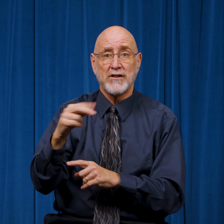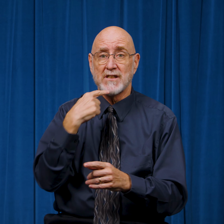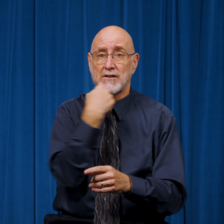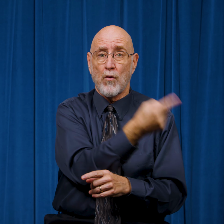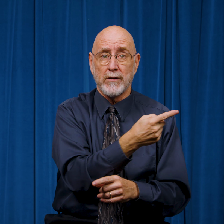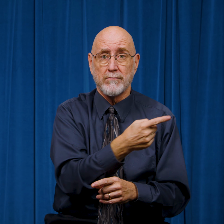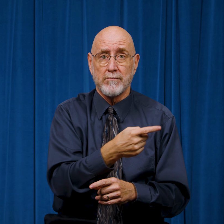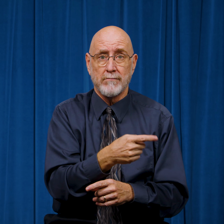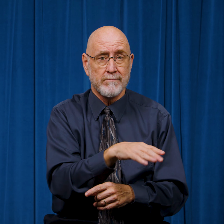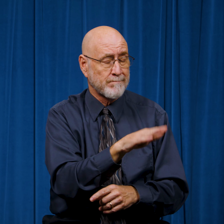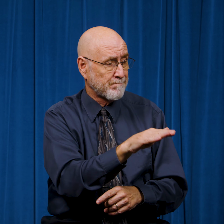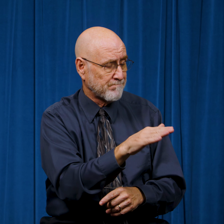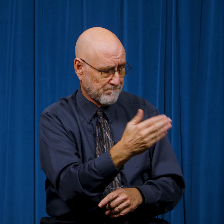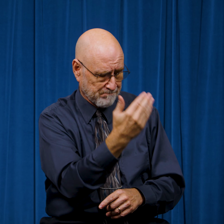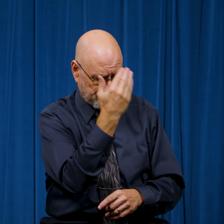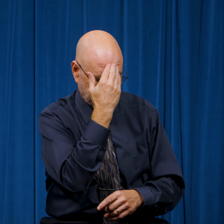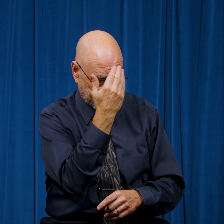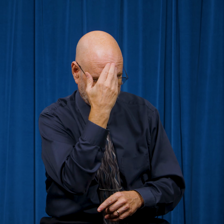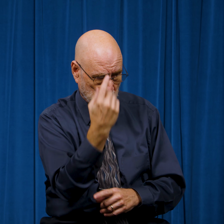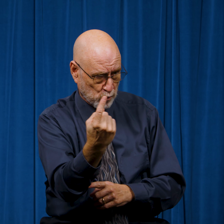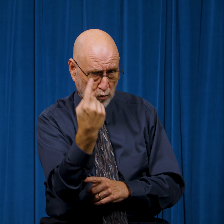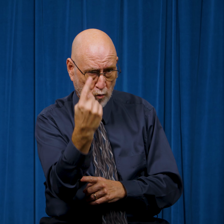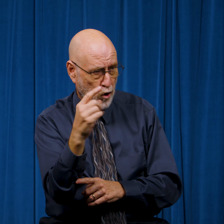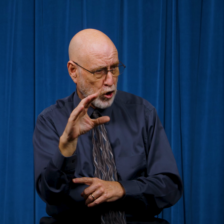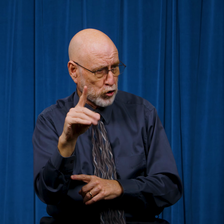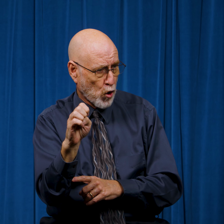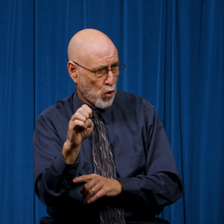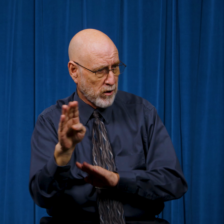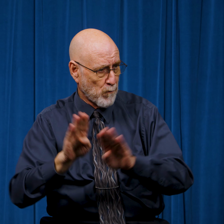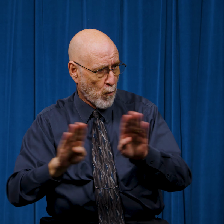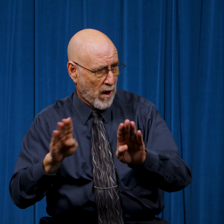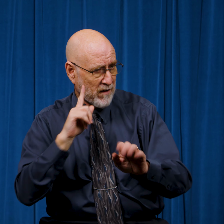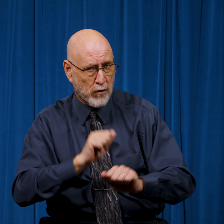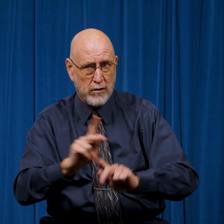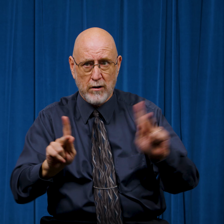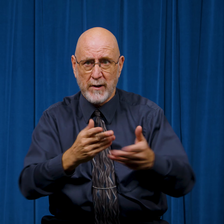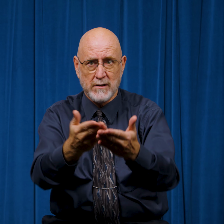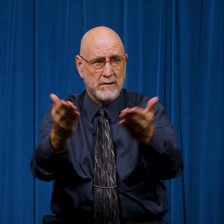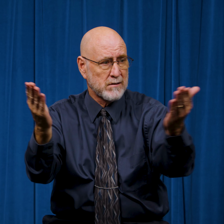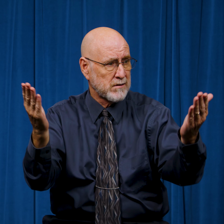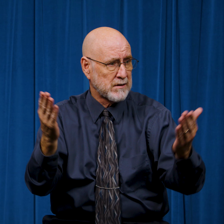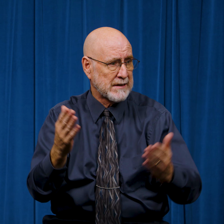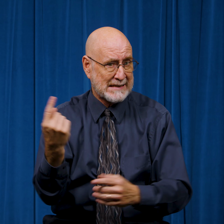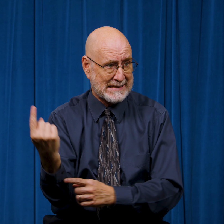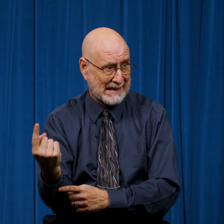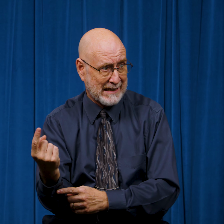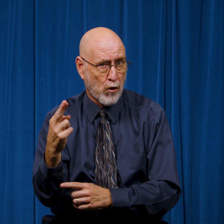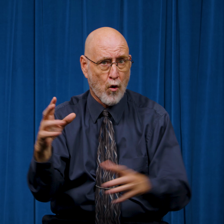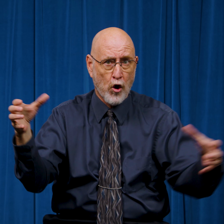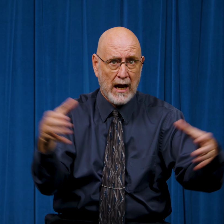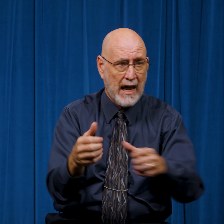"I know but one code of morality for men whether acting singly or collectively."